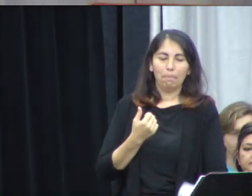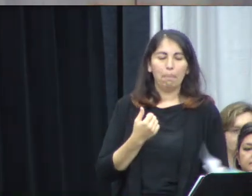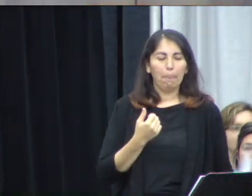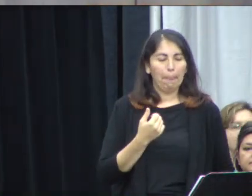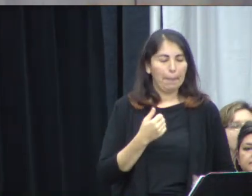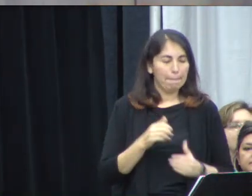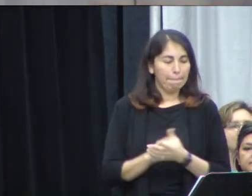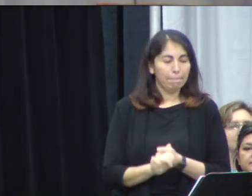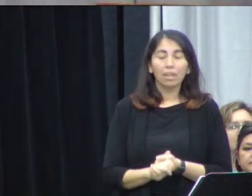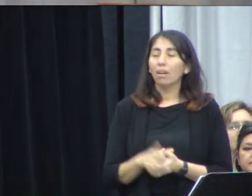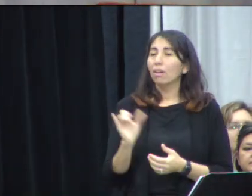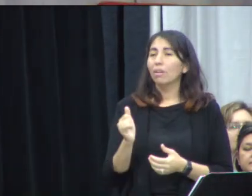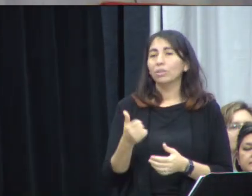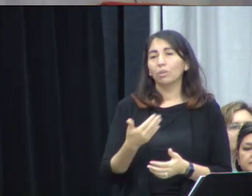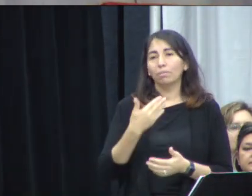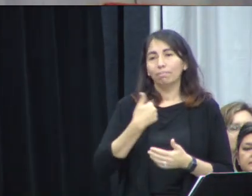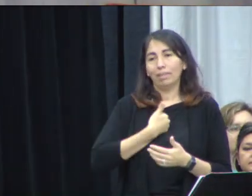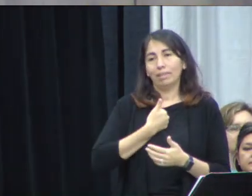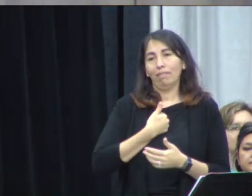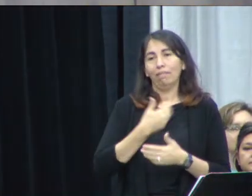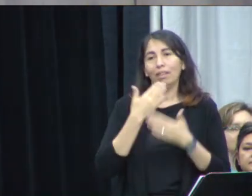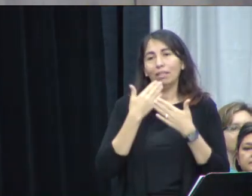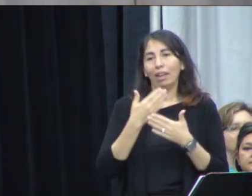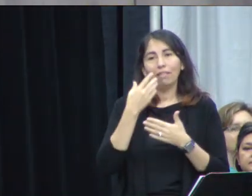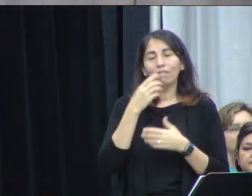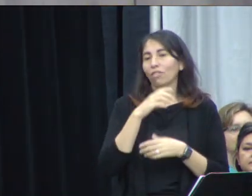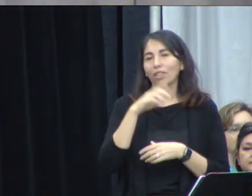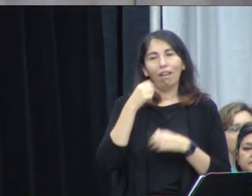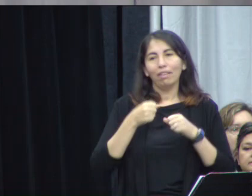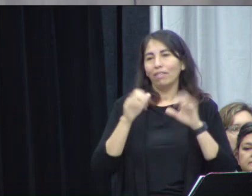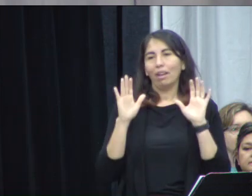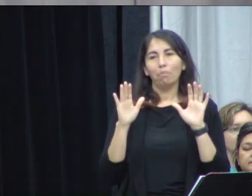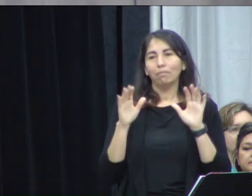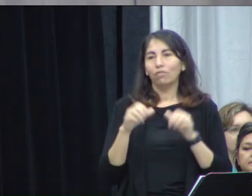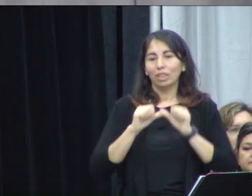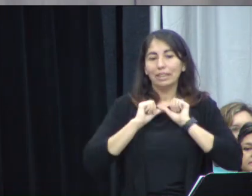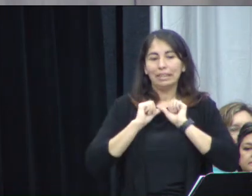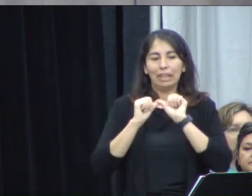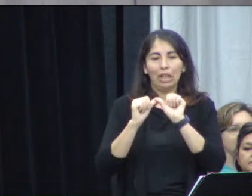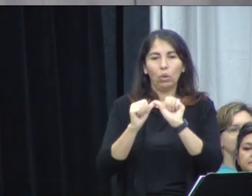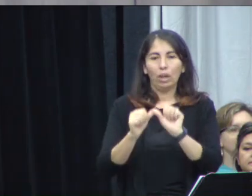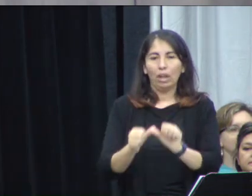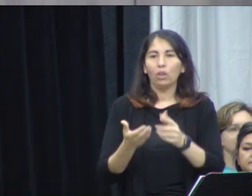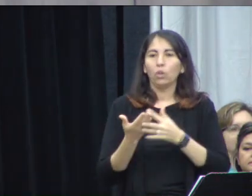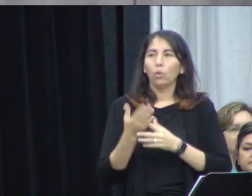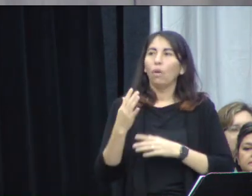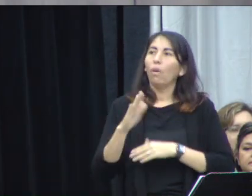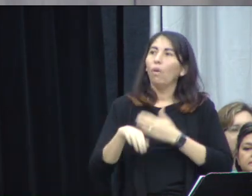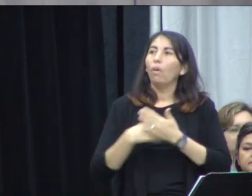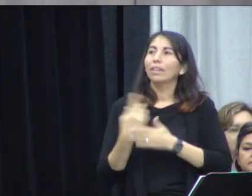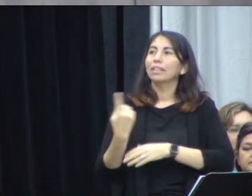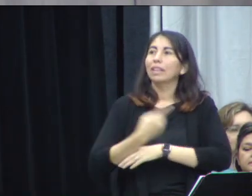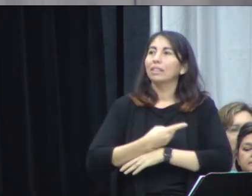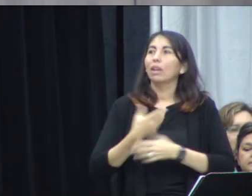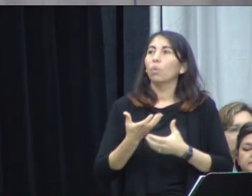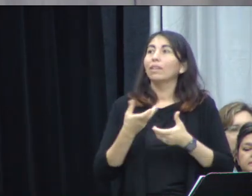I thank myself for not surrendering to the toughest days, for being resilient through those days I wanted to let go of the pencil and give up.